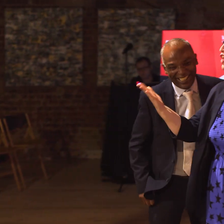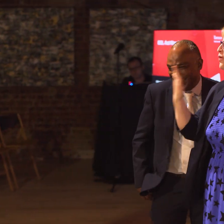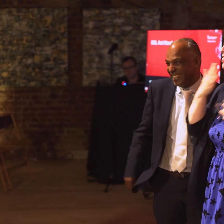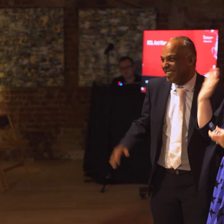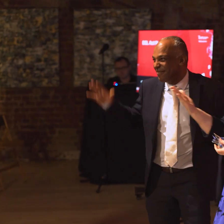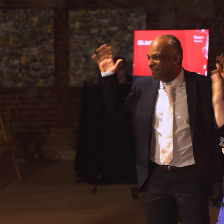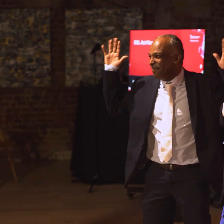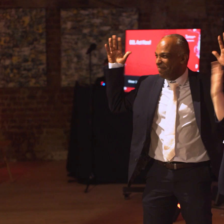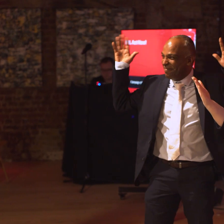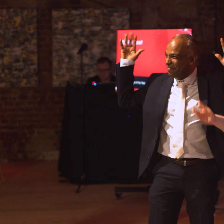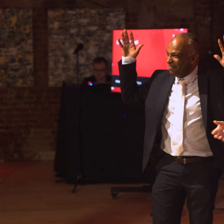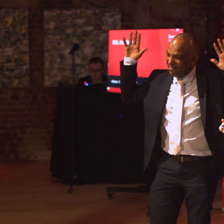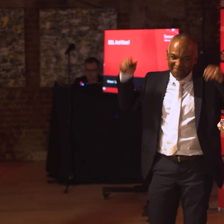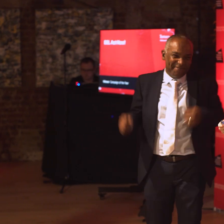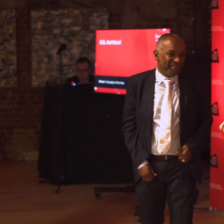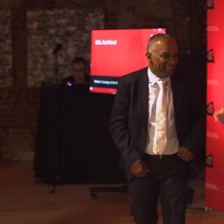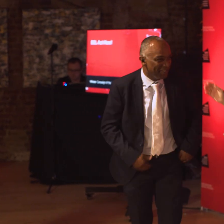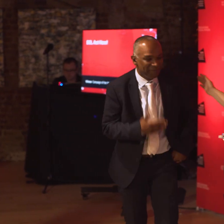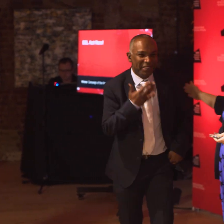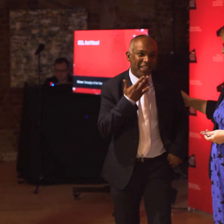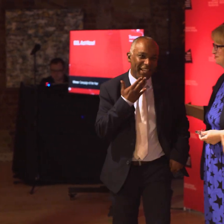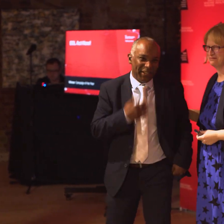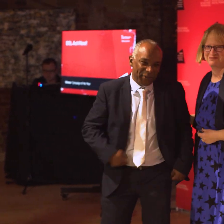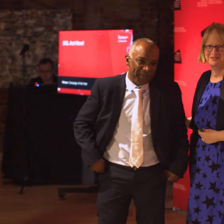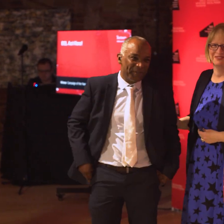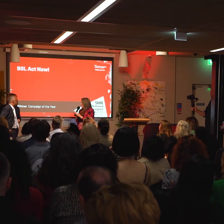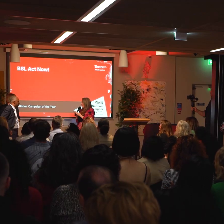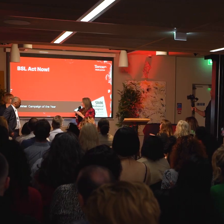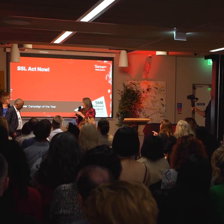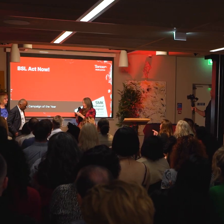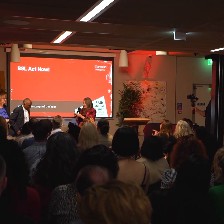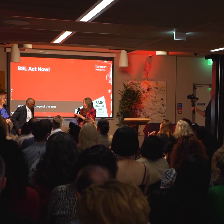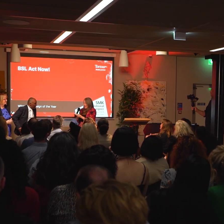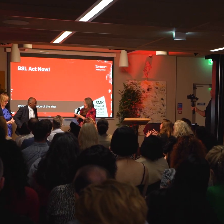Thank you. Thank you. Thank you. Thank you so much.